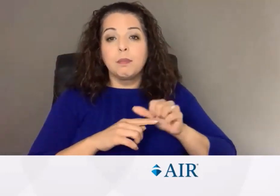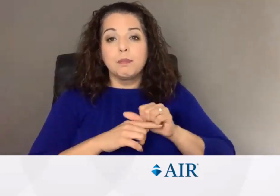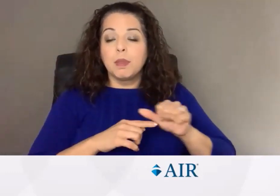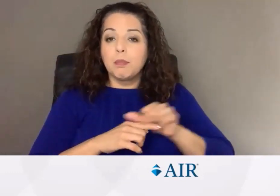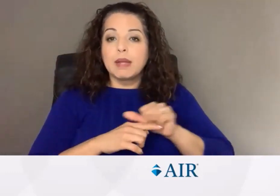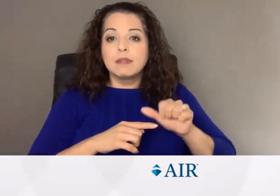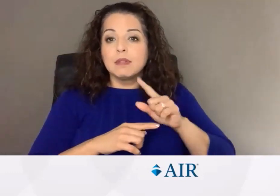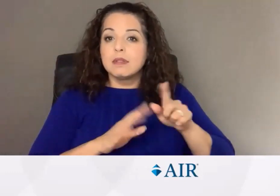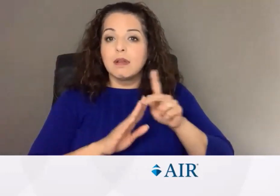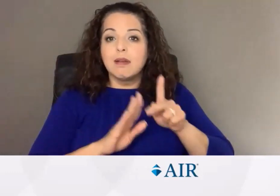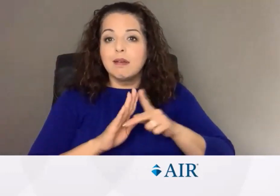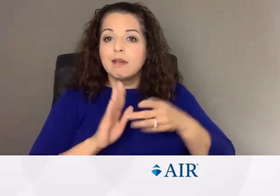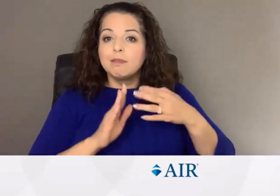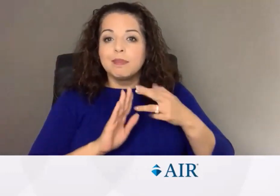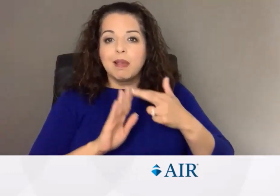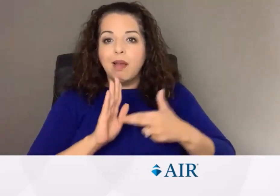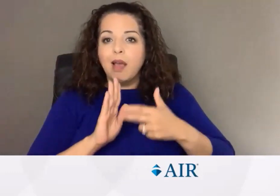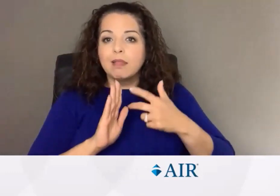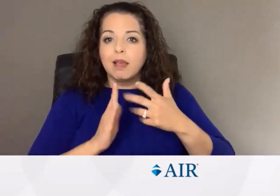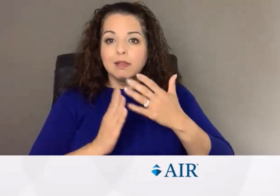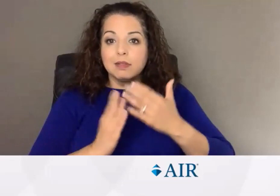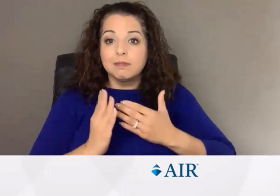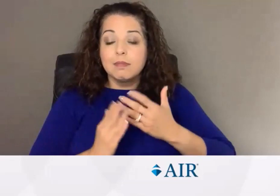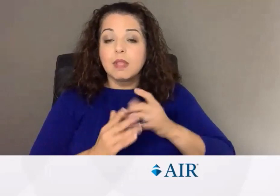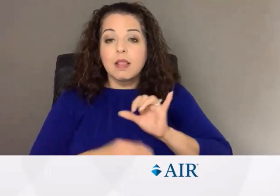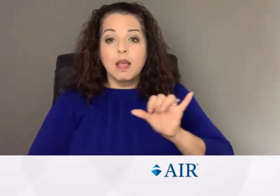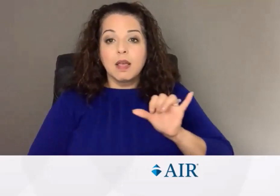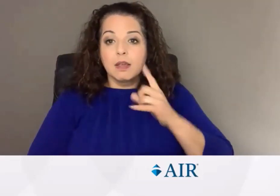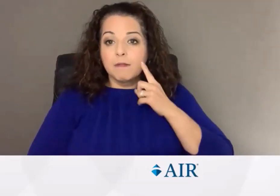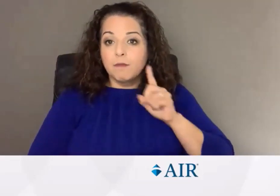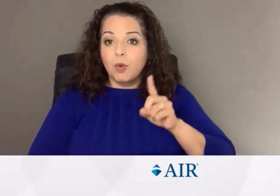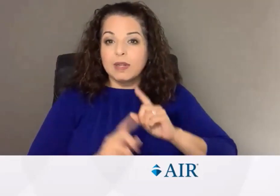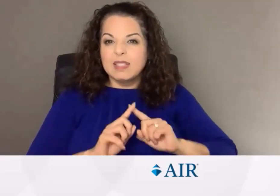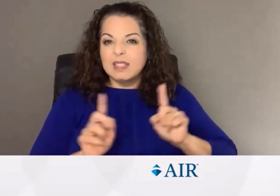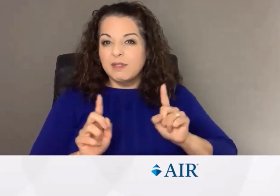So there is a different or a lot of type